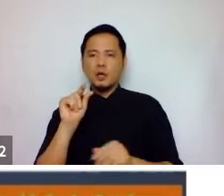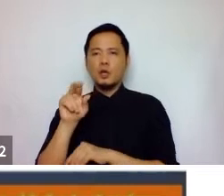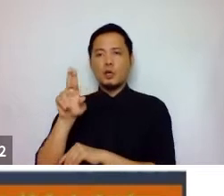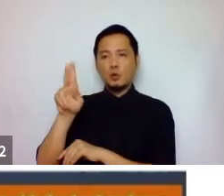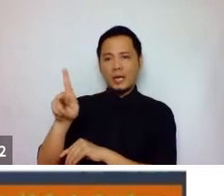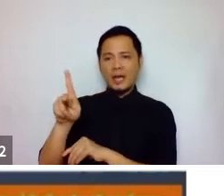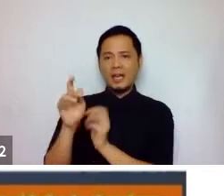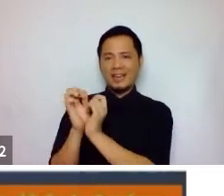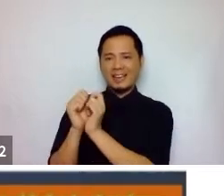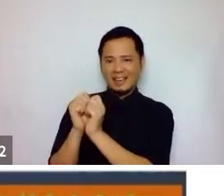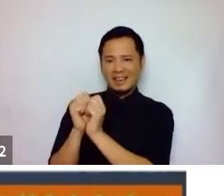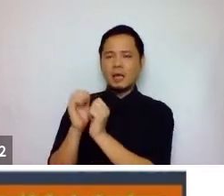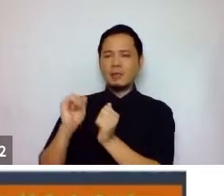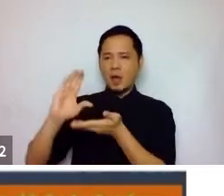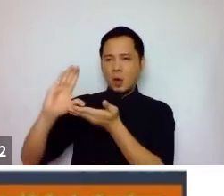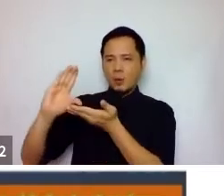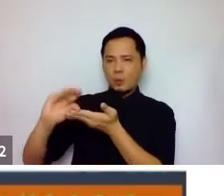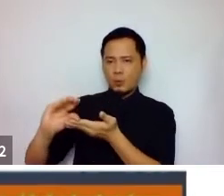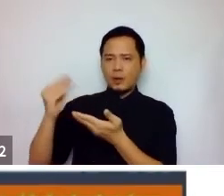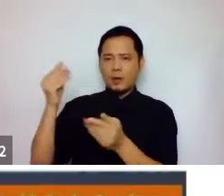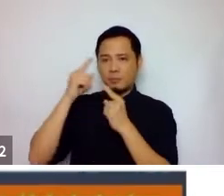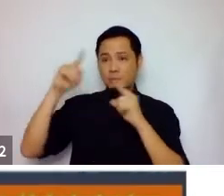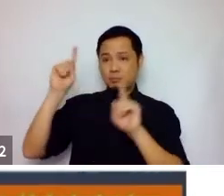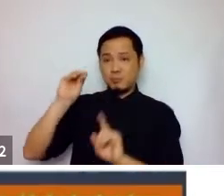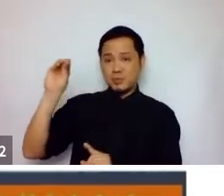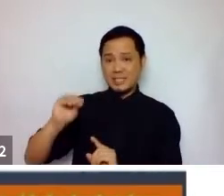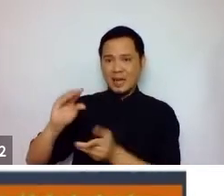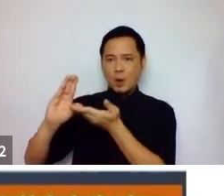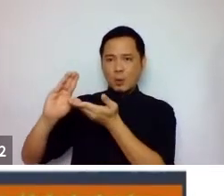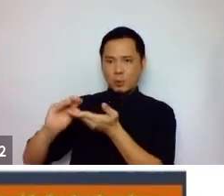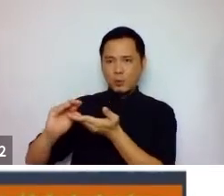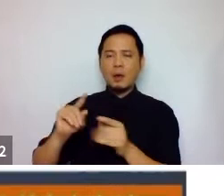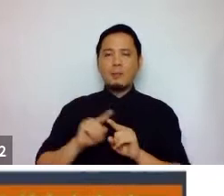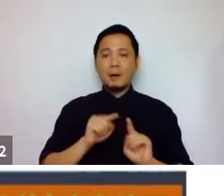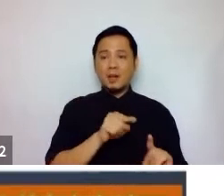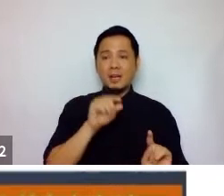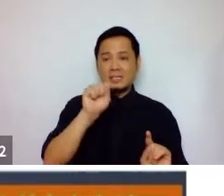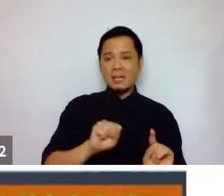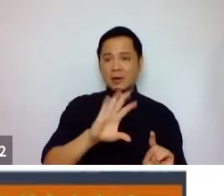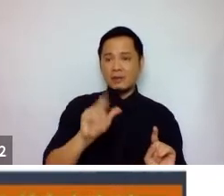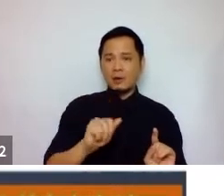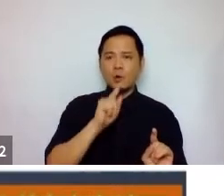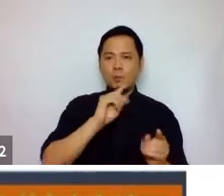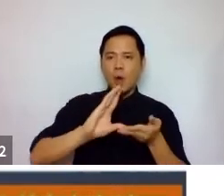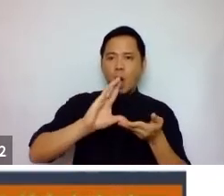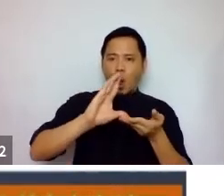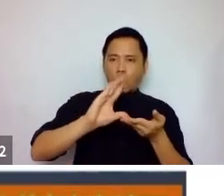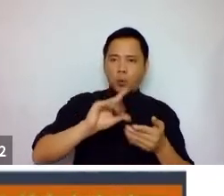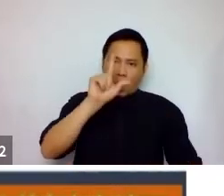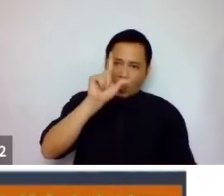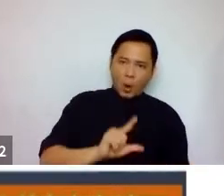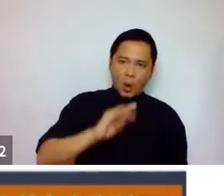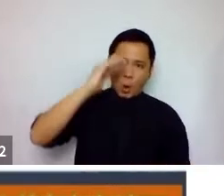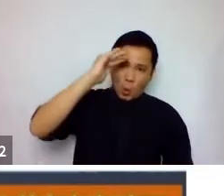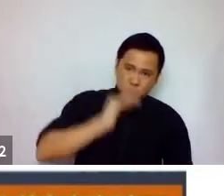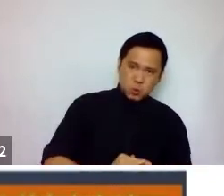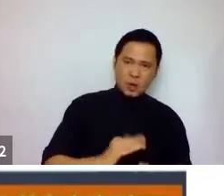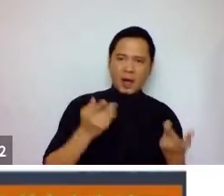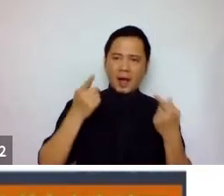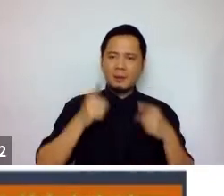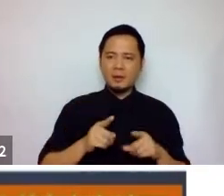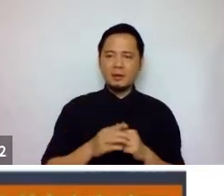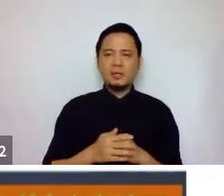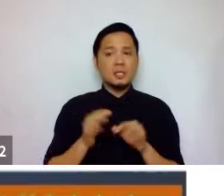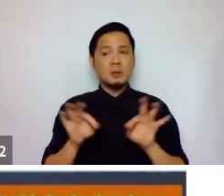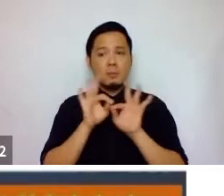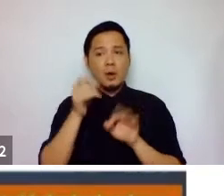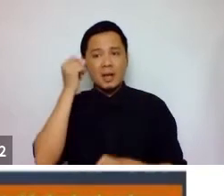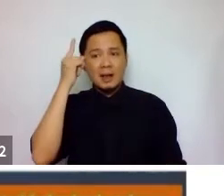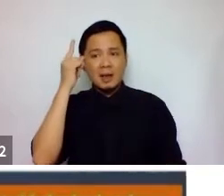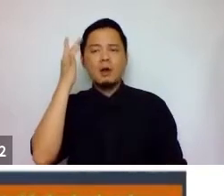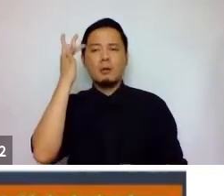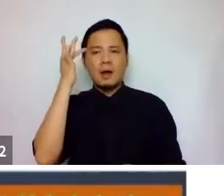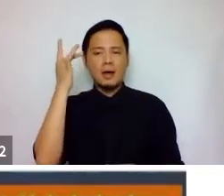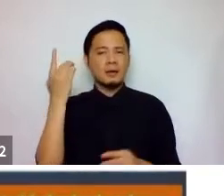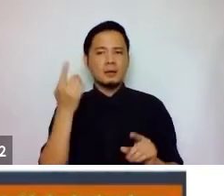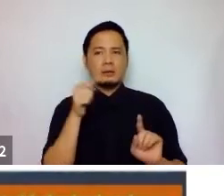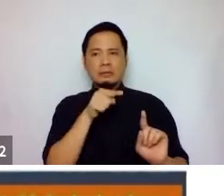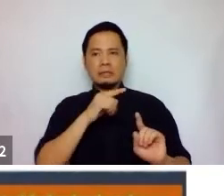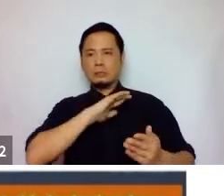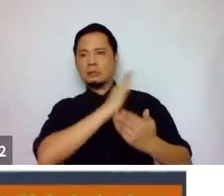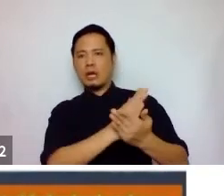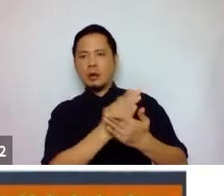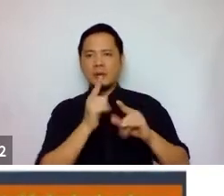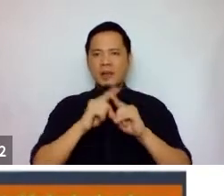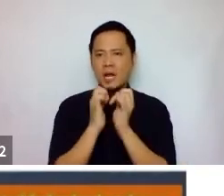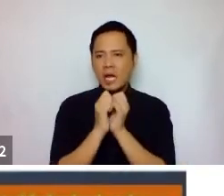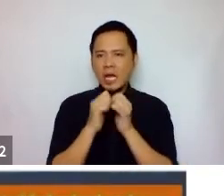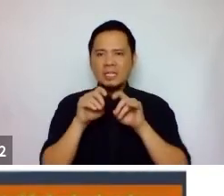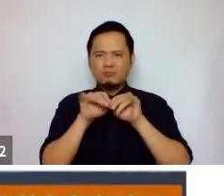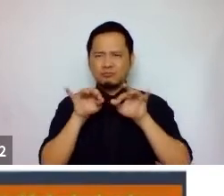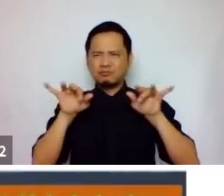but it went a lot lower against the South African Variant so it’s important to understand this because it’s important to stop these variants before they multiply.